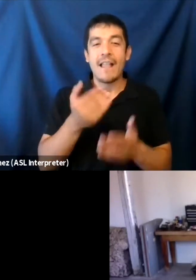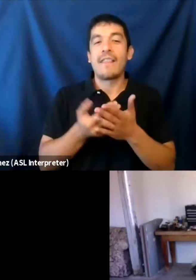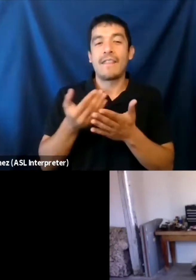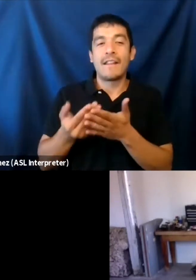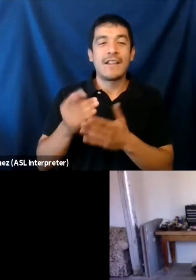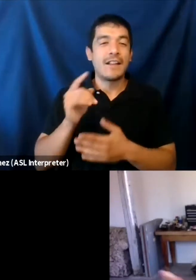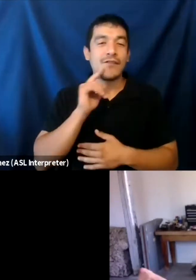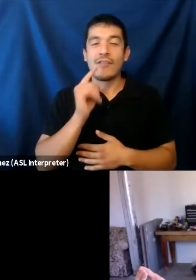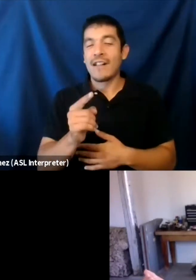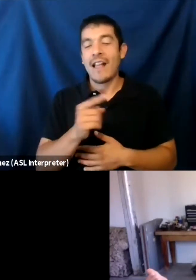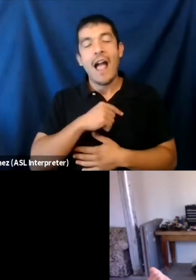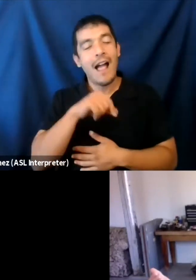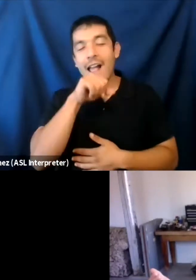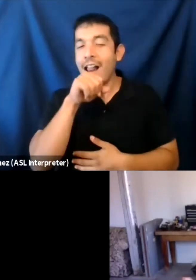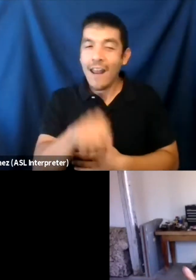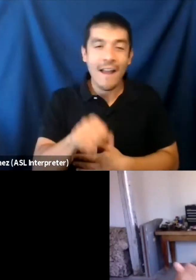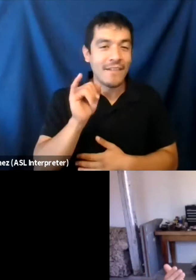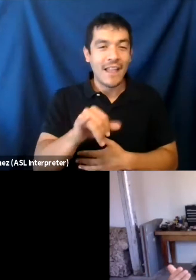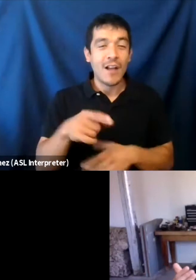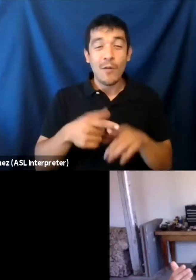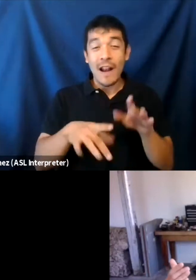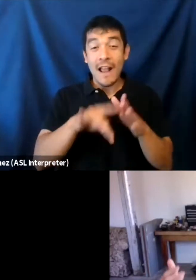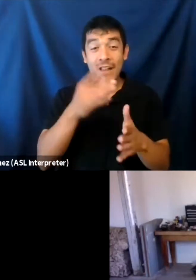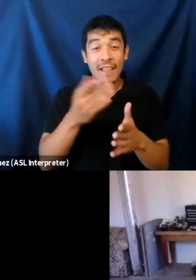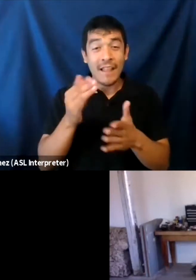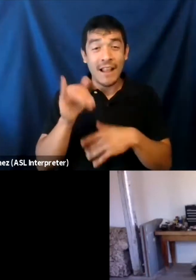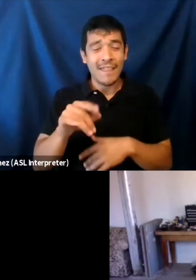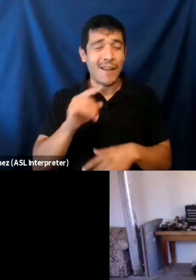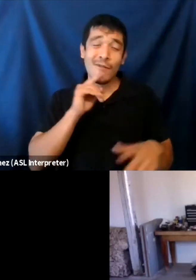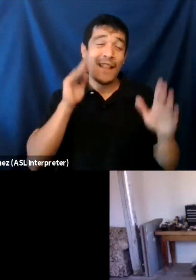so I just love when you find stuff like that, it's amazing, so.